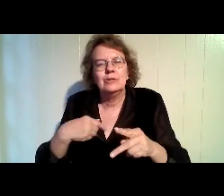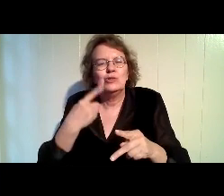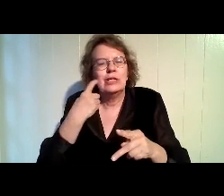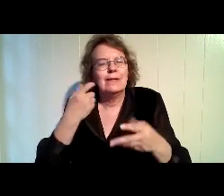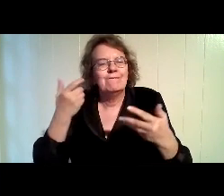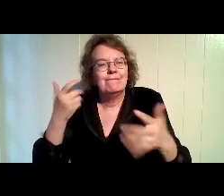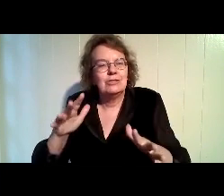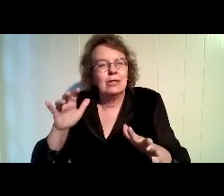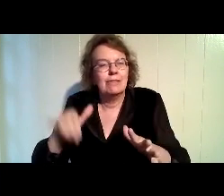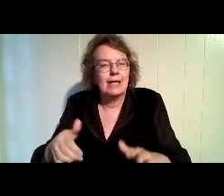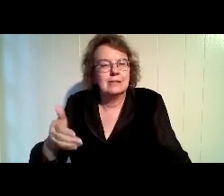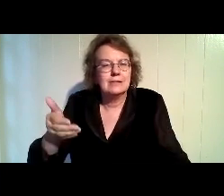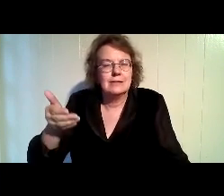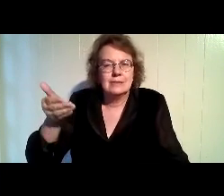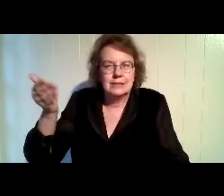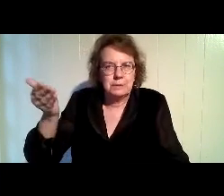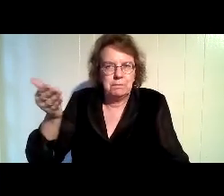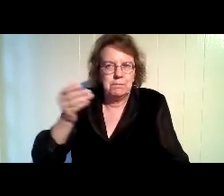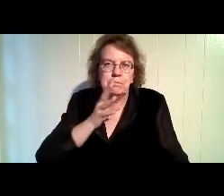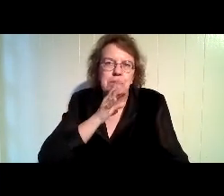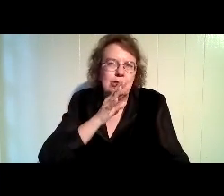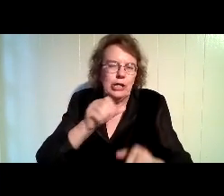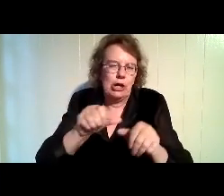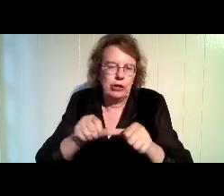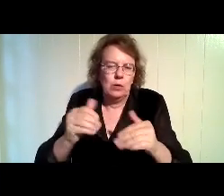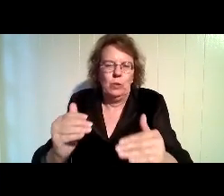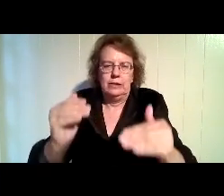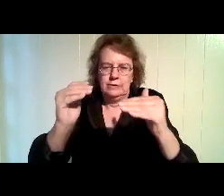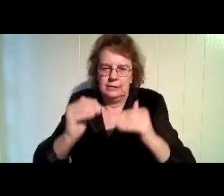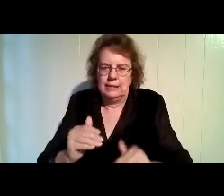area. I'm going to move into your keyboard area for interaction, so we have a few